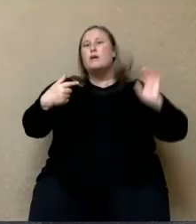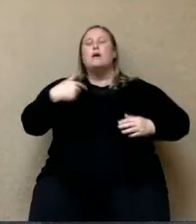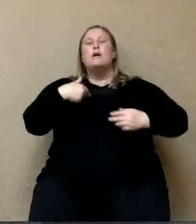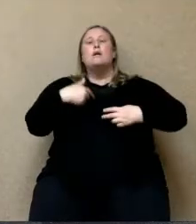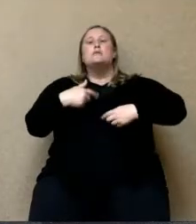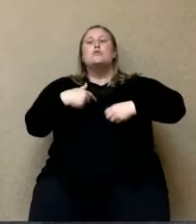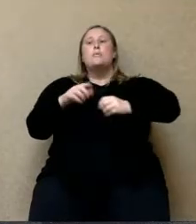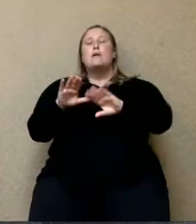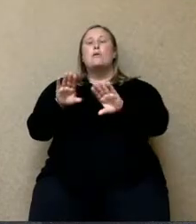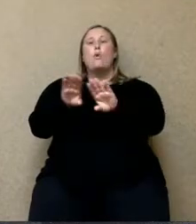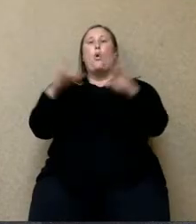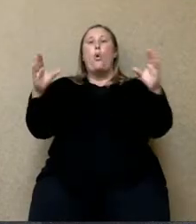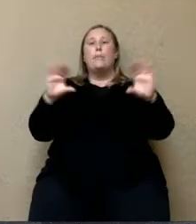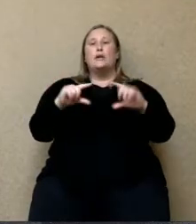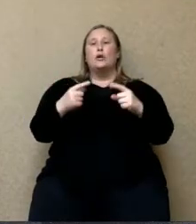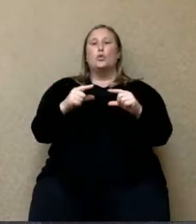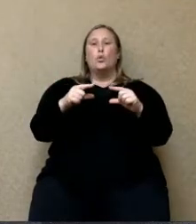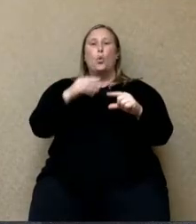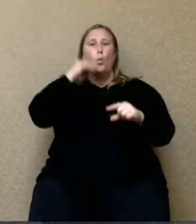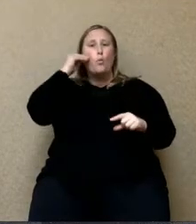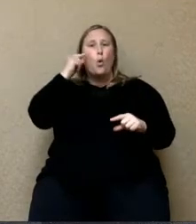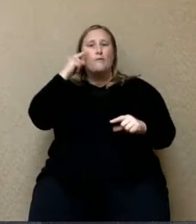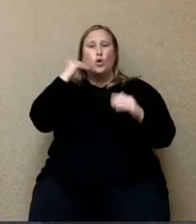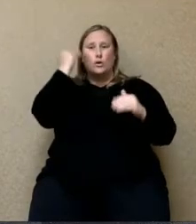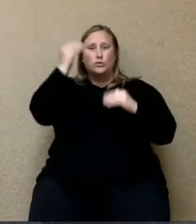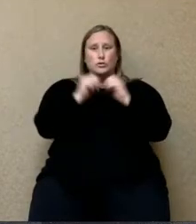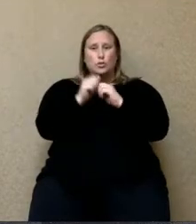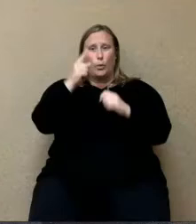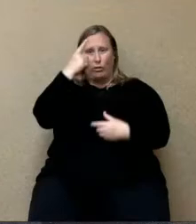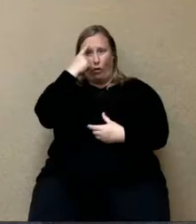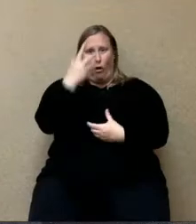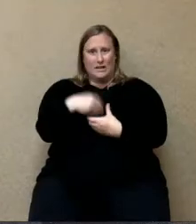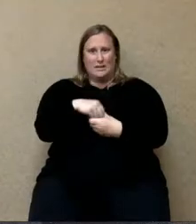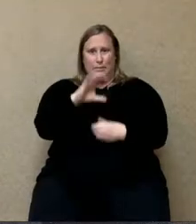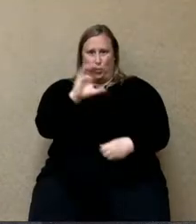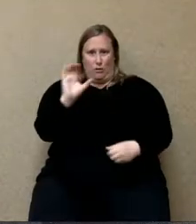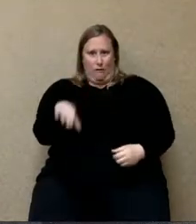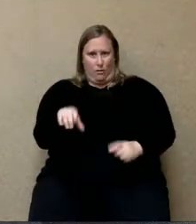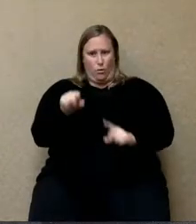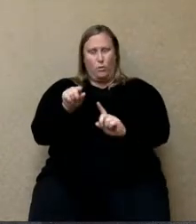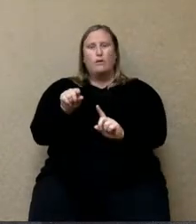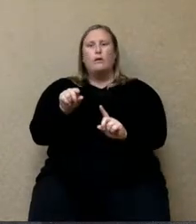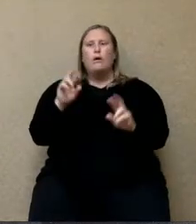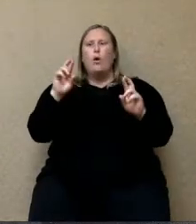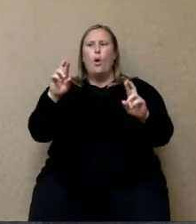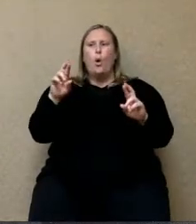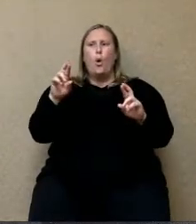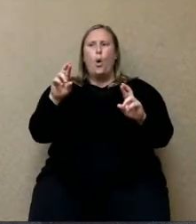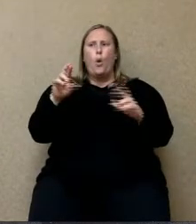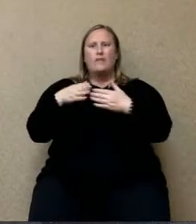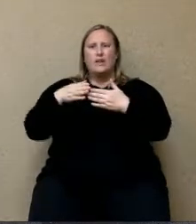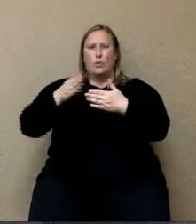some adults with autism in Chicago. Hopefully we'll like finish that before lunch,